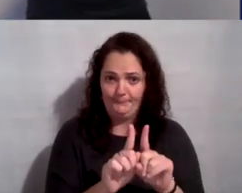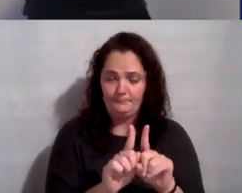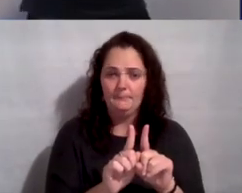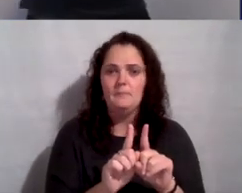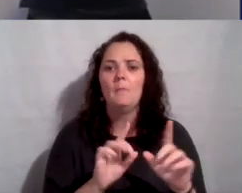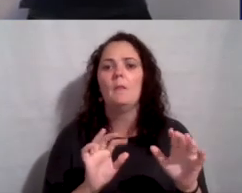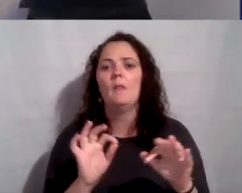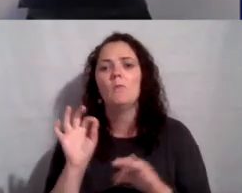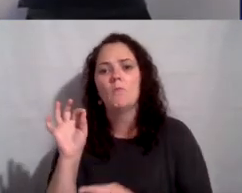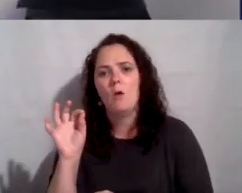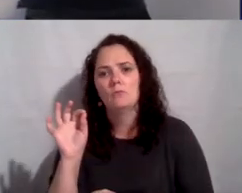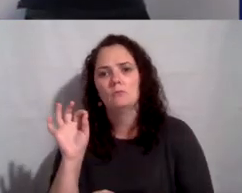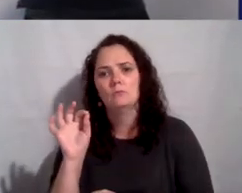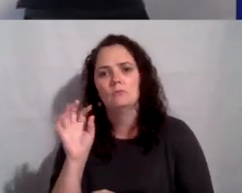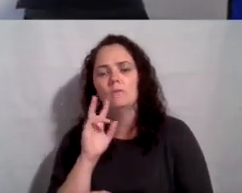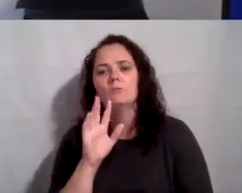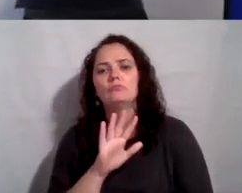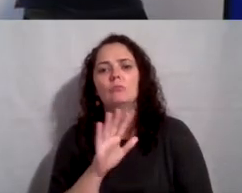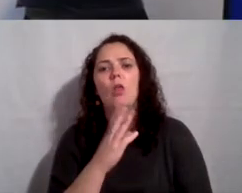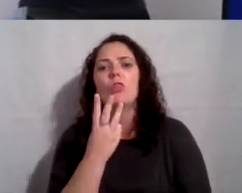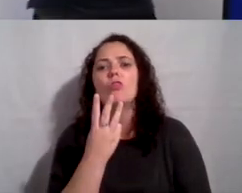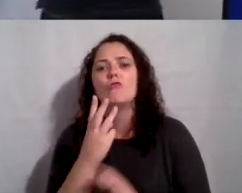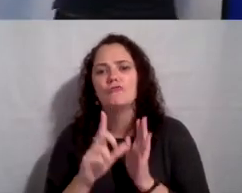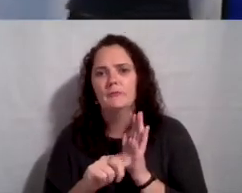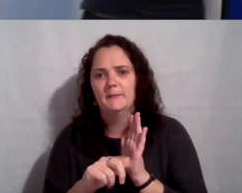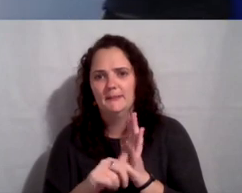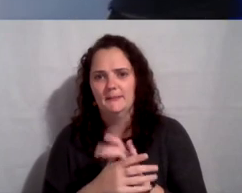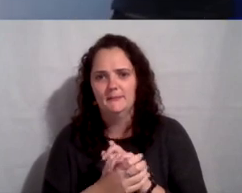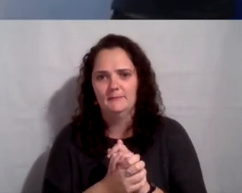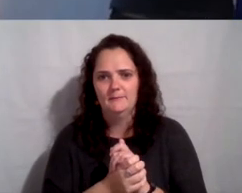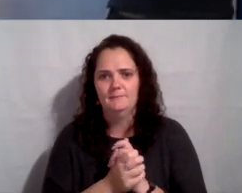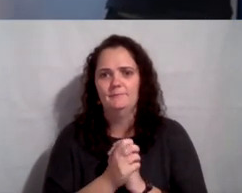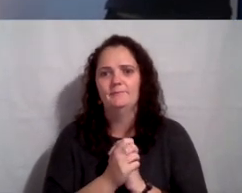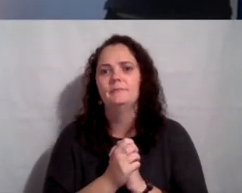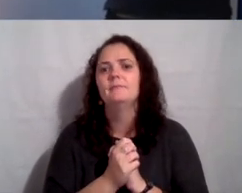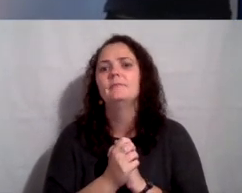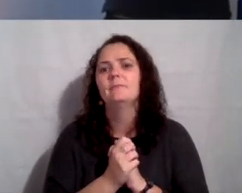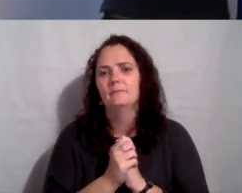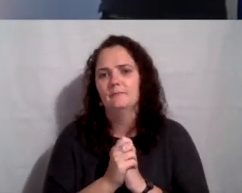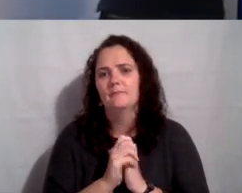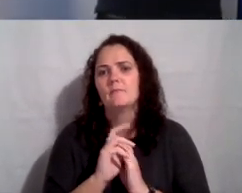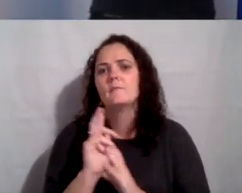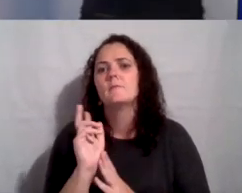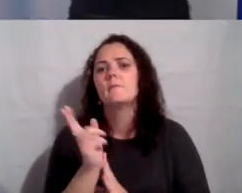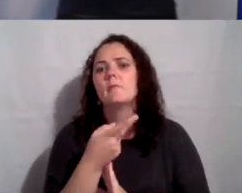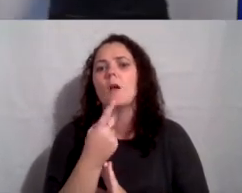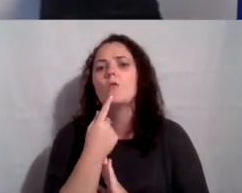take a pose, they're going to hold that pose for about three minutes, then they're going to make a very, very slight